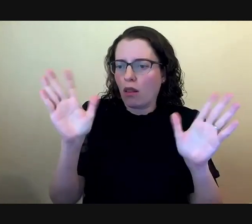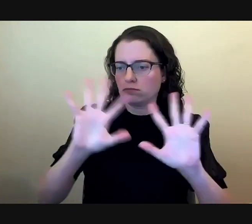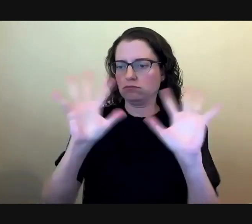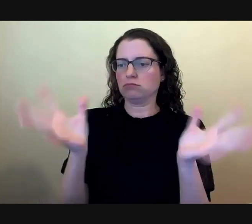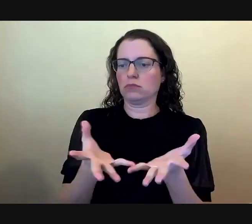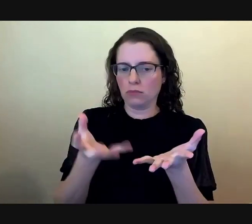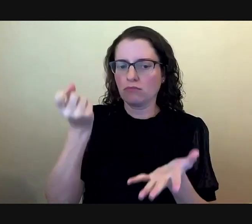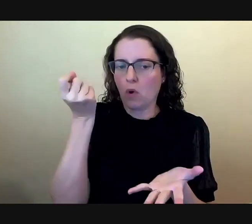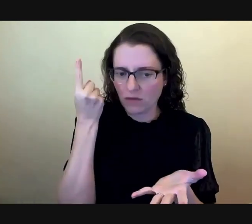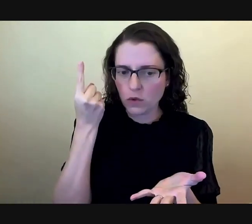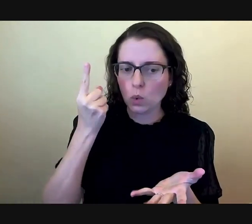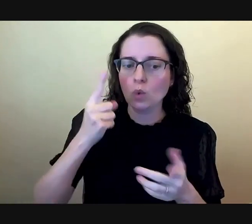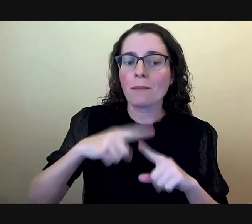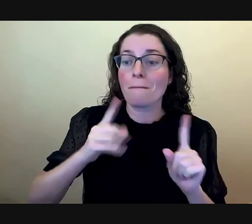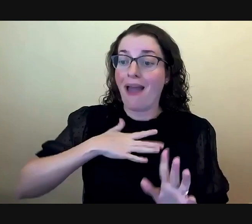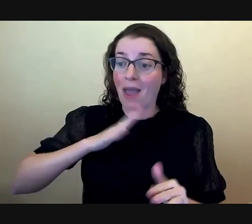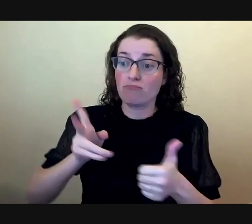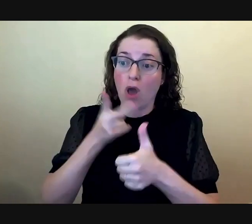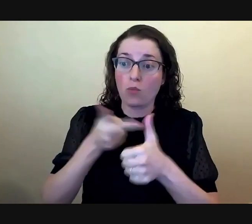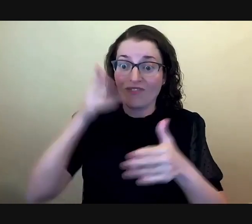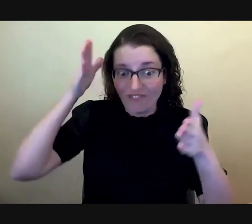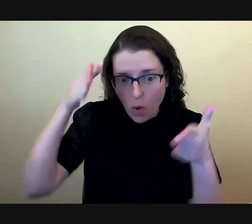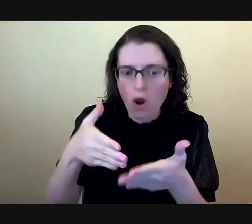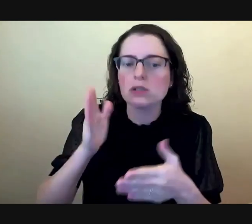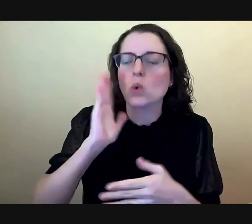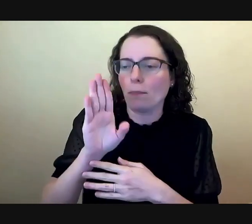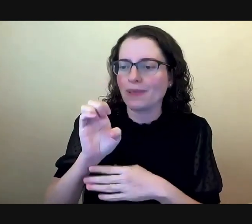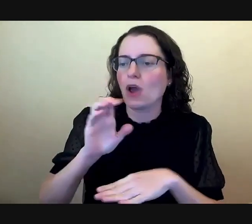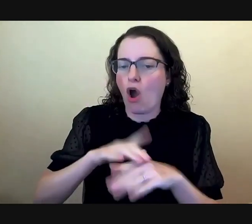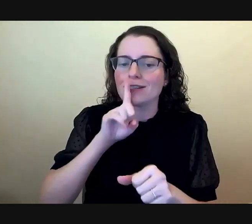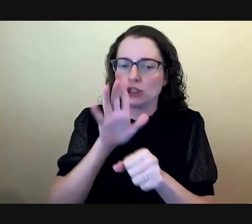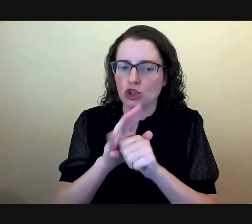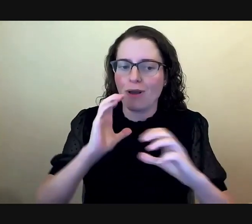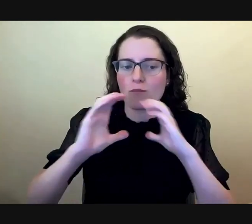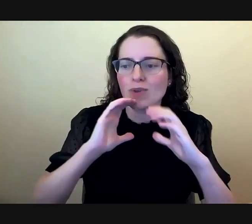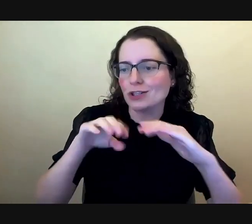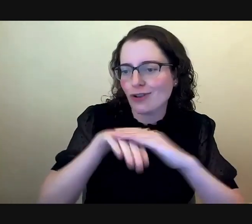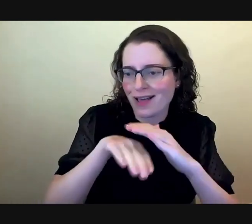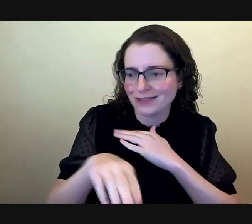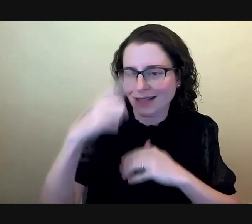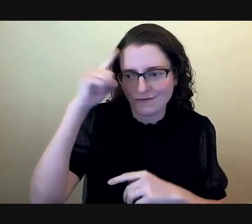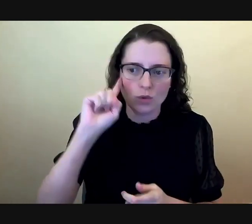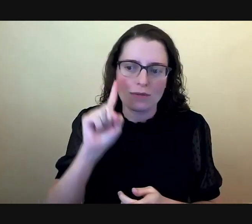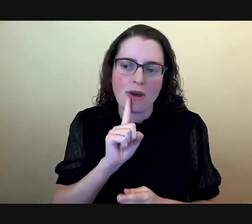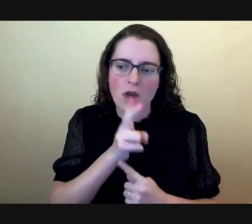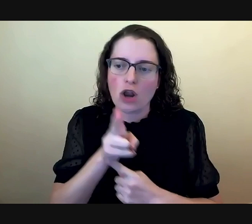So I will be doing a more general overview. My primary focus is going to be on assuring